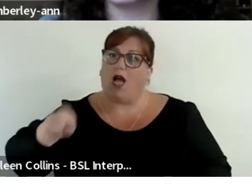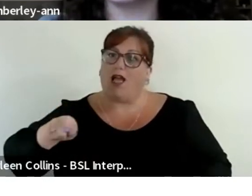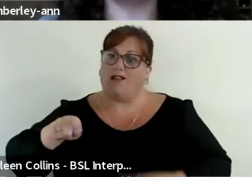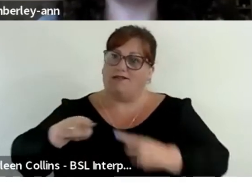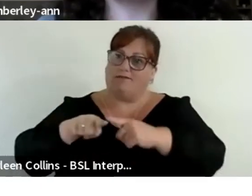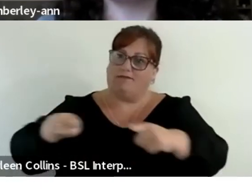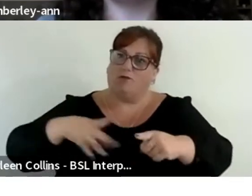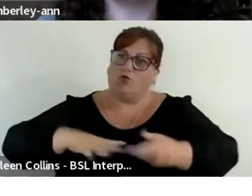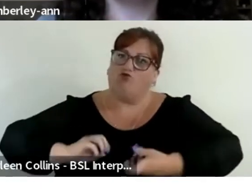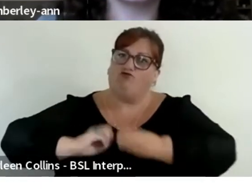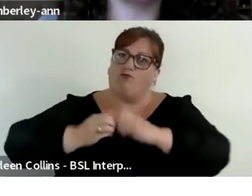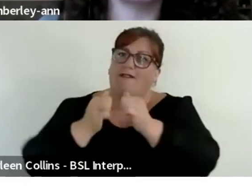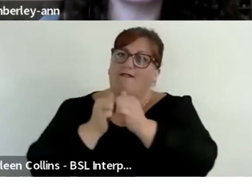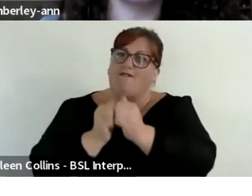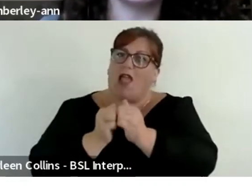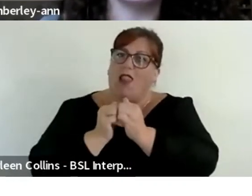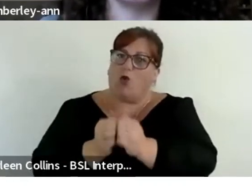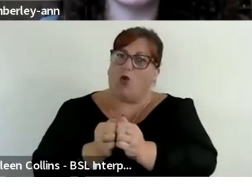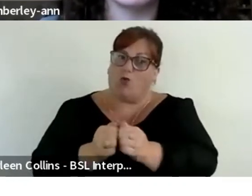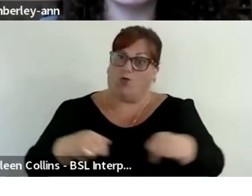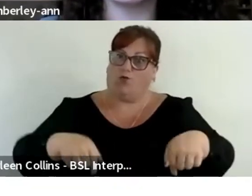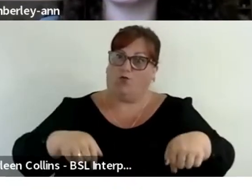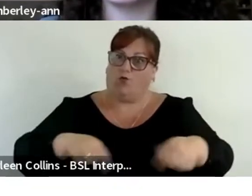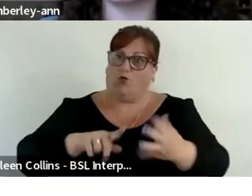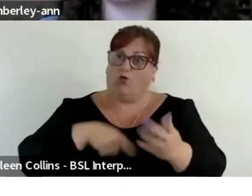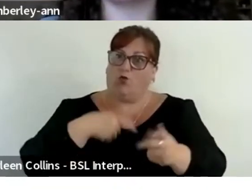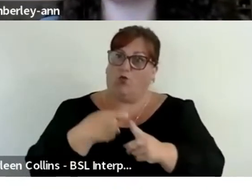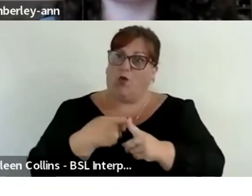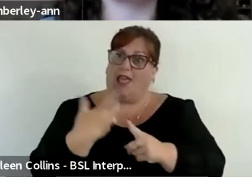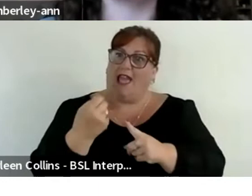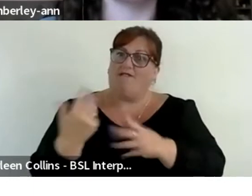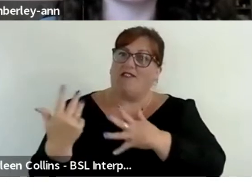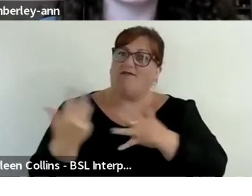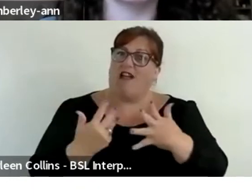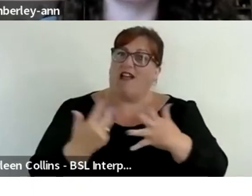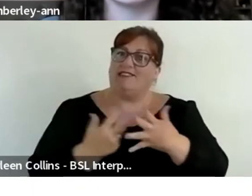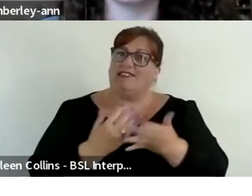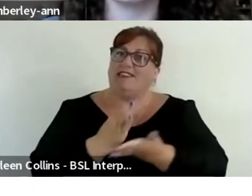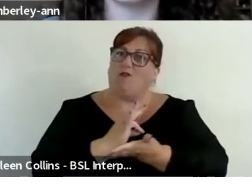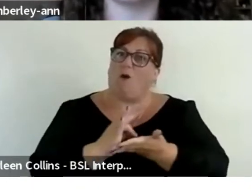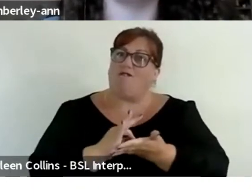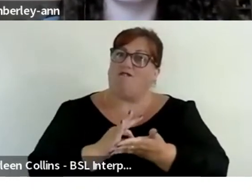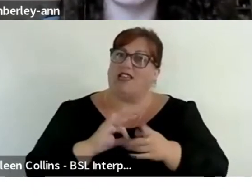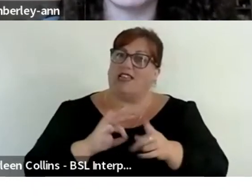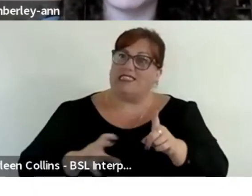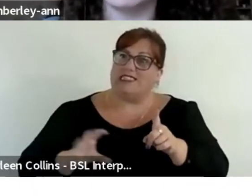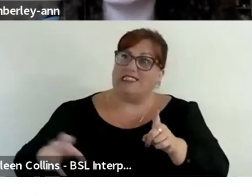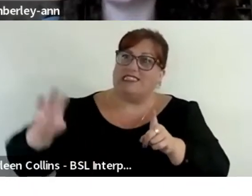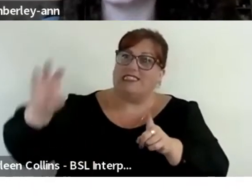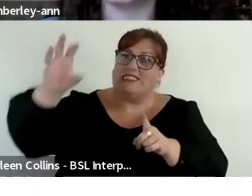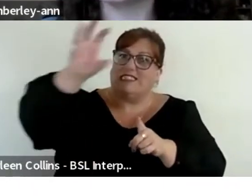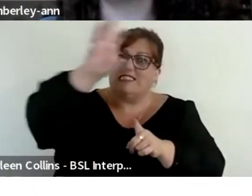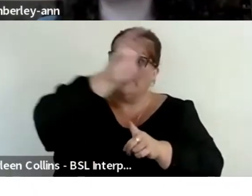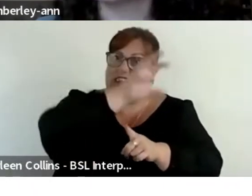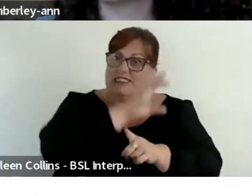In the UK alone we have 19 offices. So that is across England, Scotland, Wales and Northern Ireland, in Belfast.